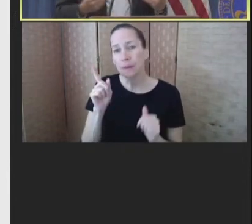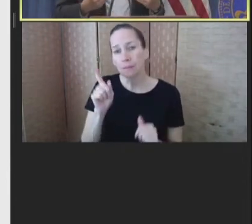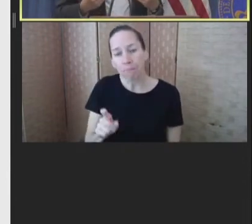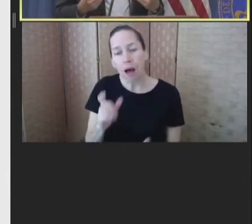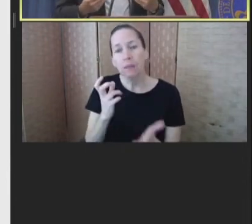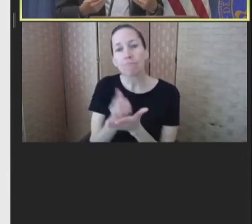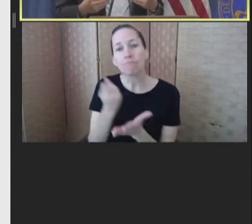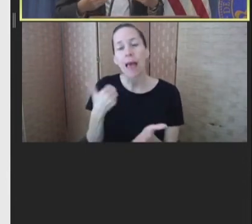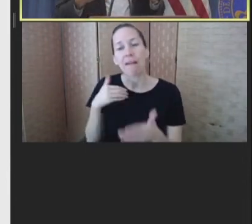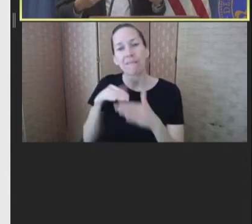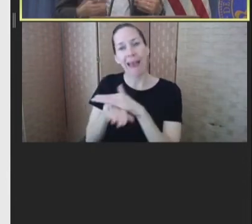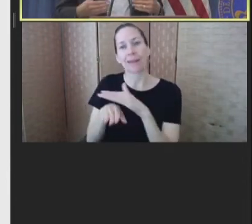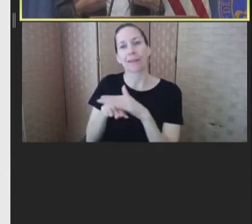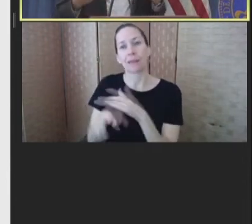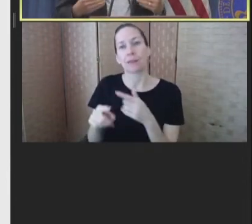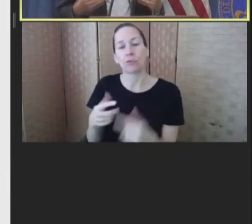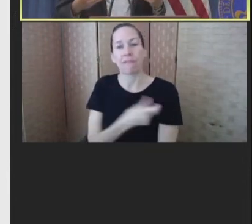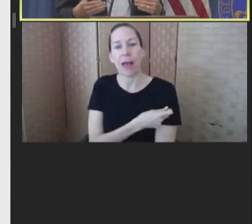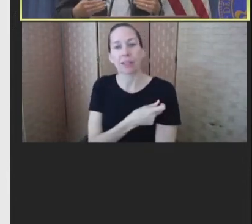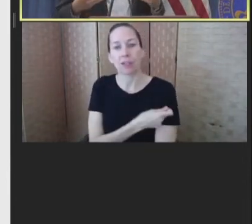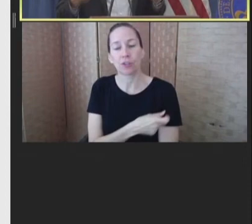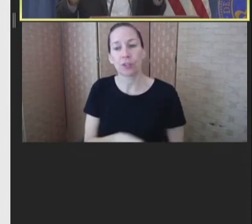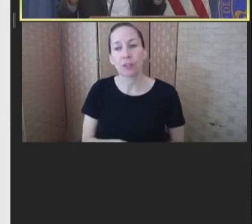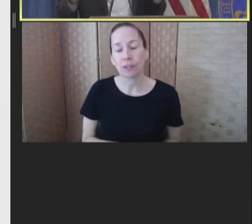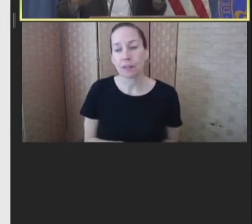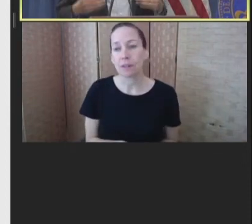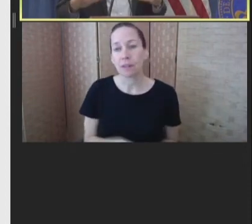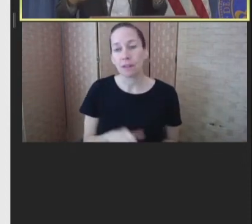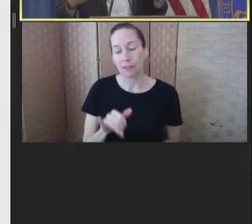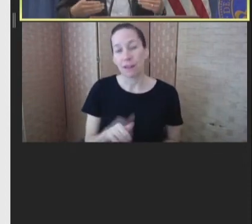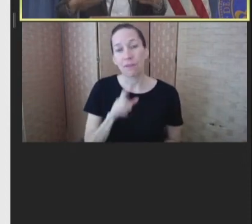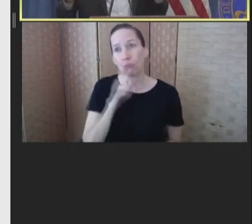academic question, this was a very practical, real-world question for us. February 2021, the